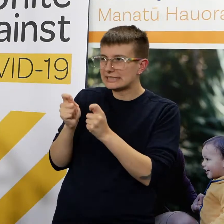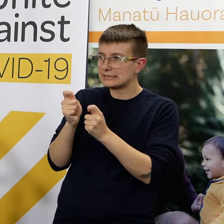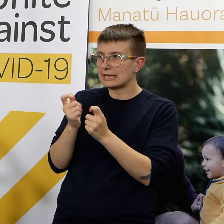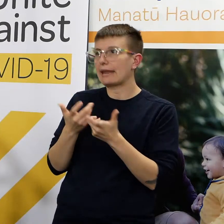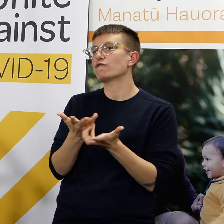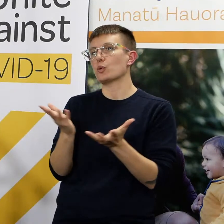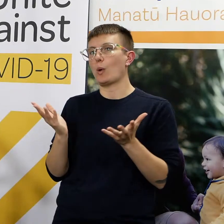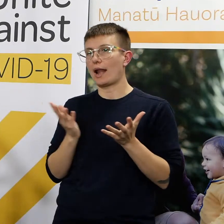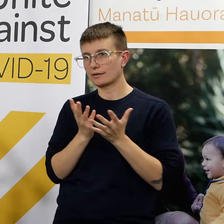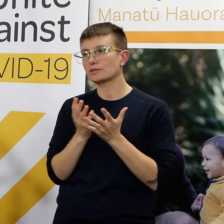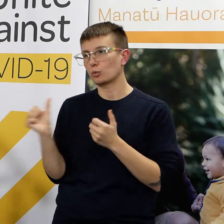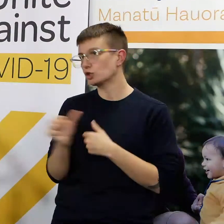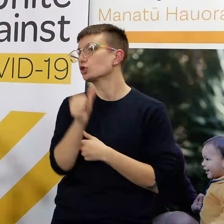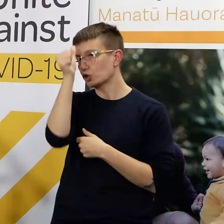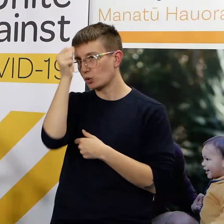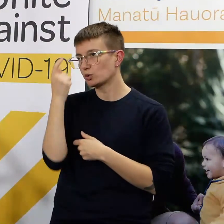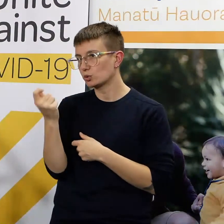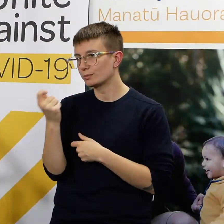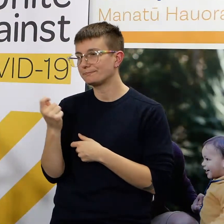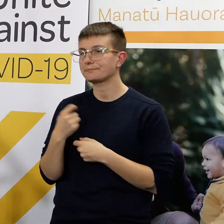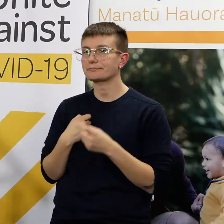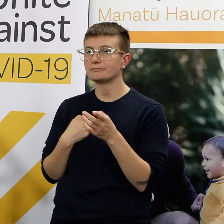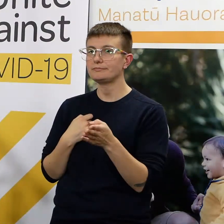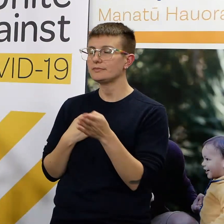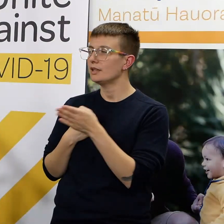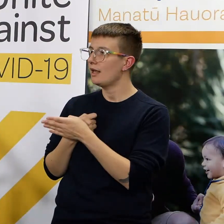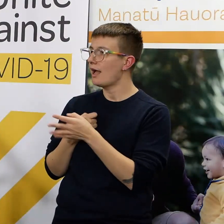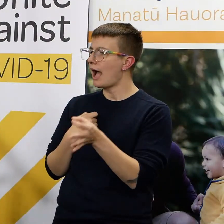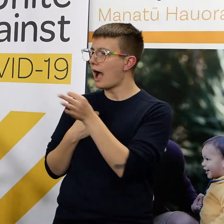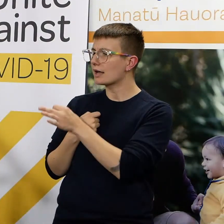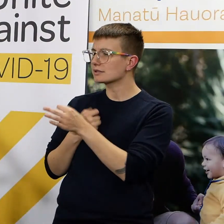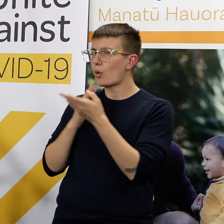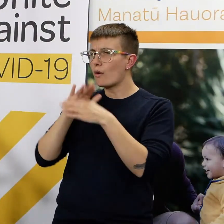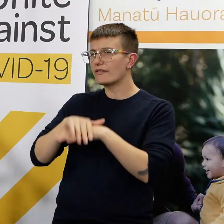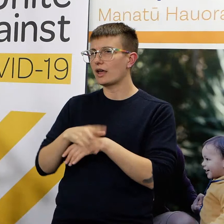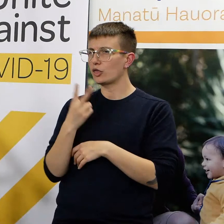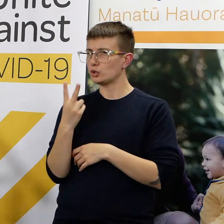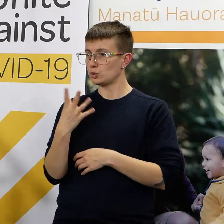in terms of how long they were going to be in the country for? I'm not sure about the letter but the few-- they